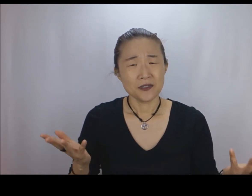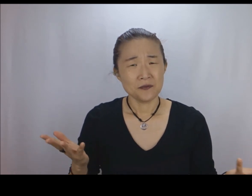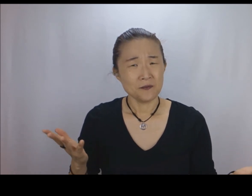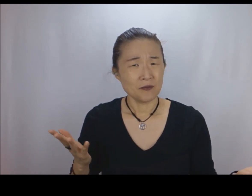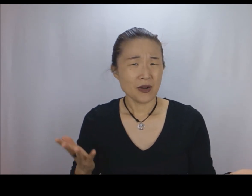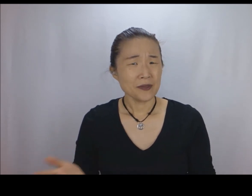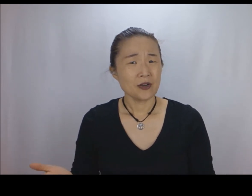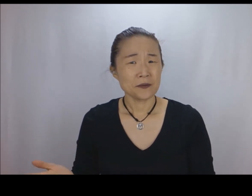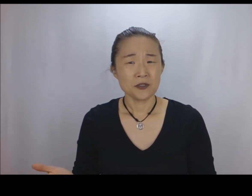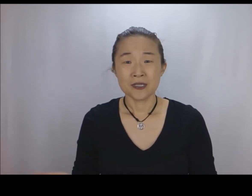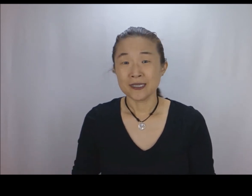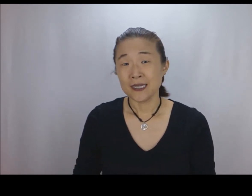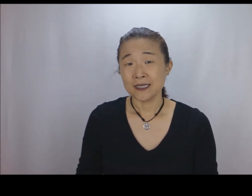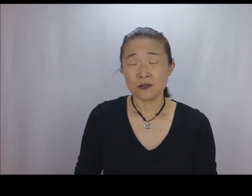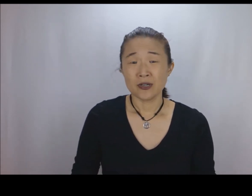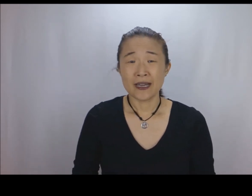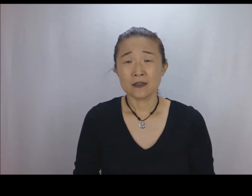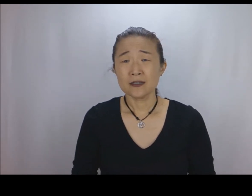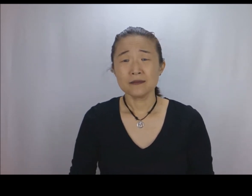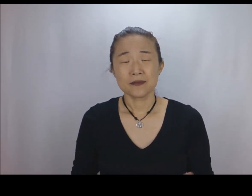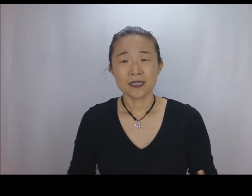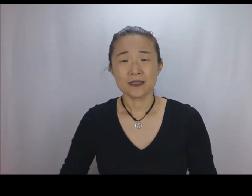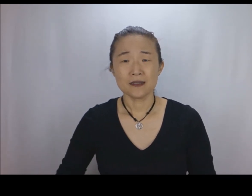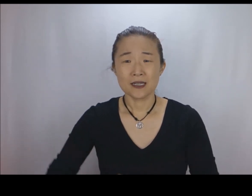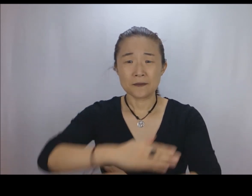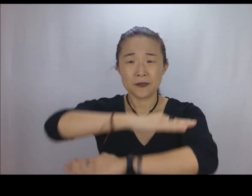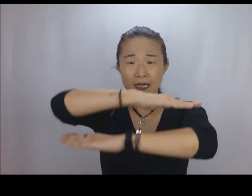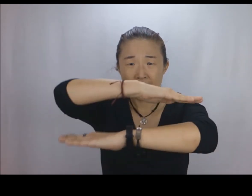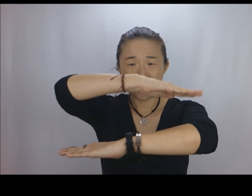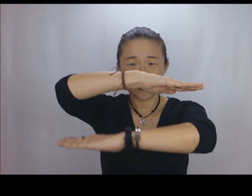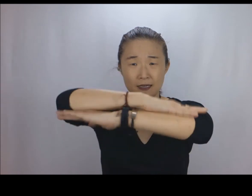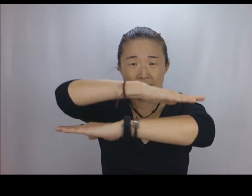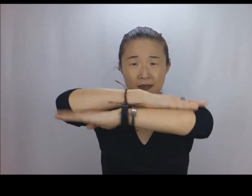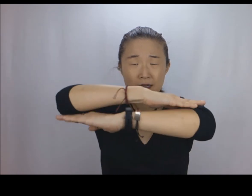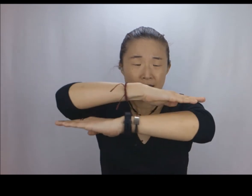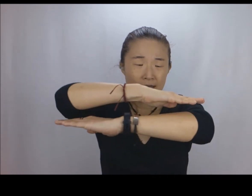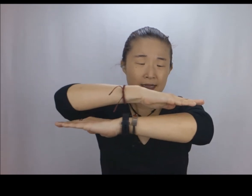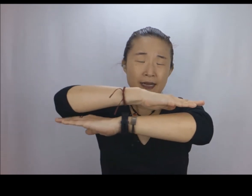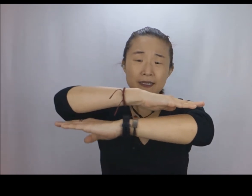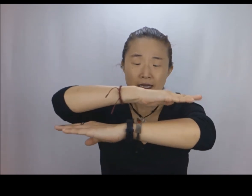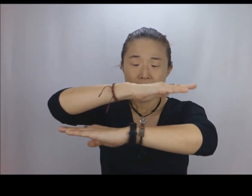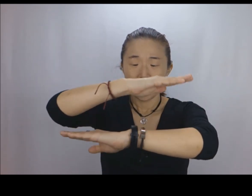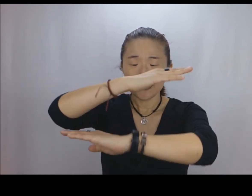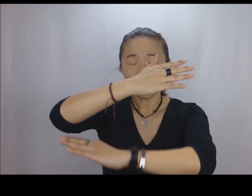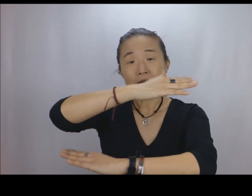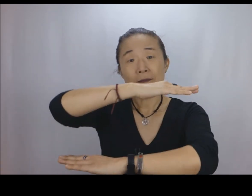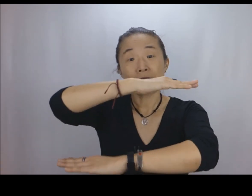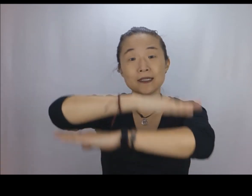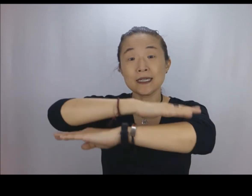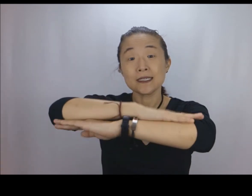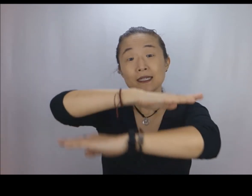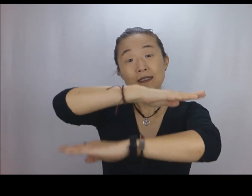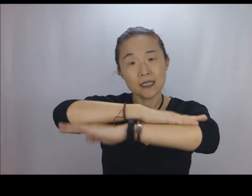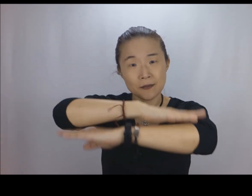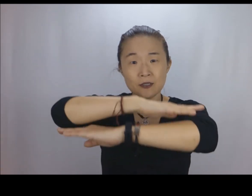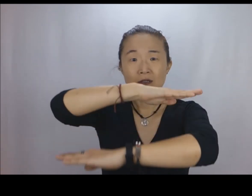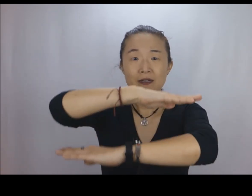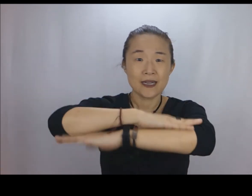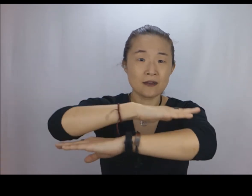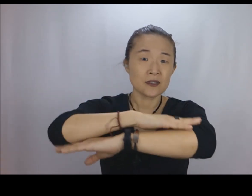You would probably go up to a desk or counter. And so the sign for that is like that, and that's the sign for a desk, table, counter,